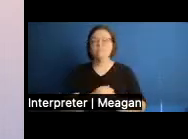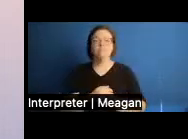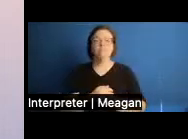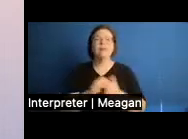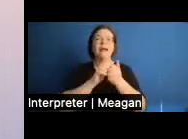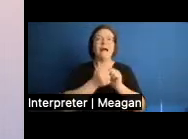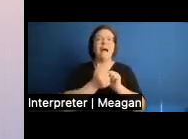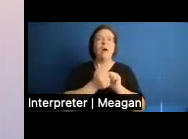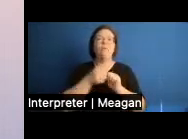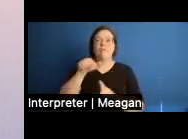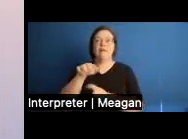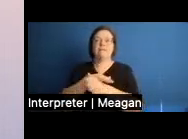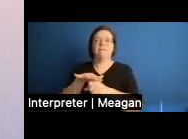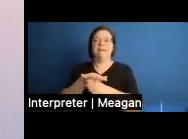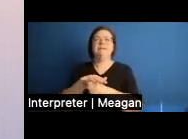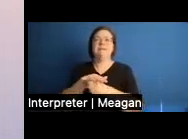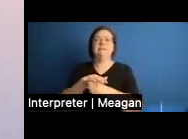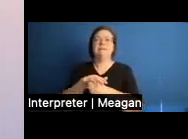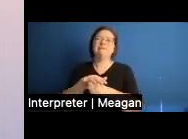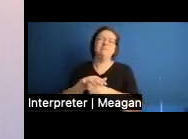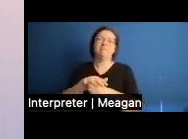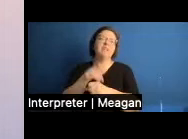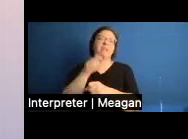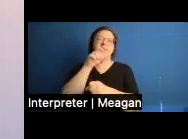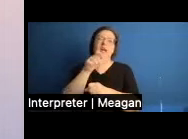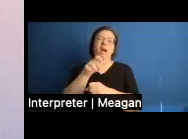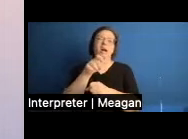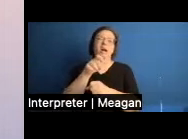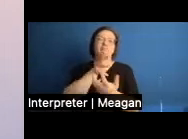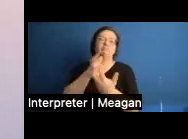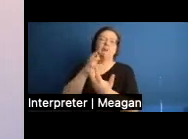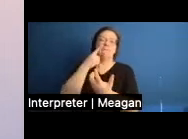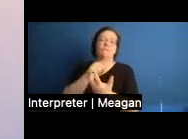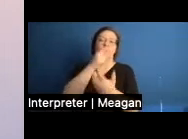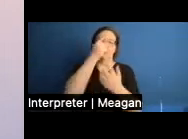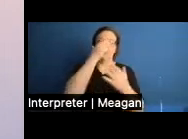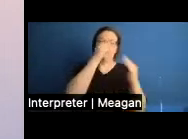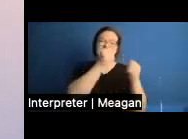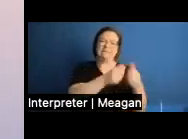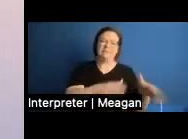in a space that really has a lot of room for despair in a lot of ways. I started to think